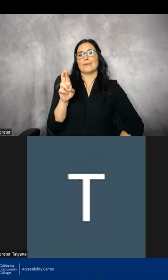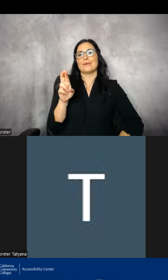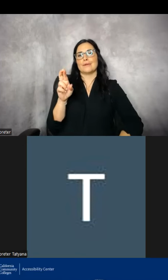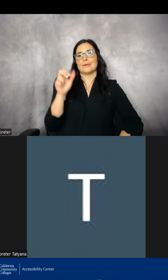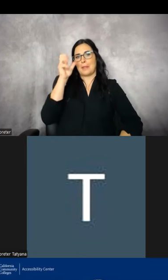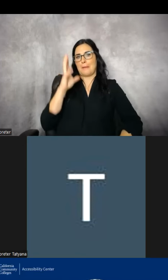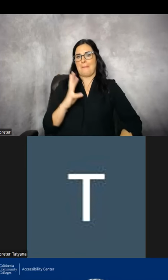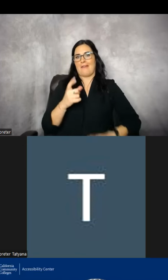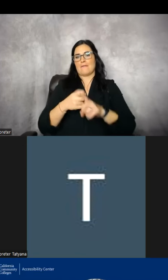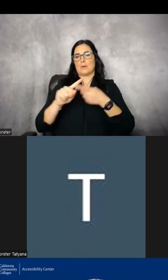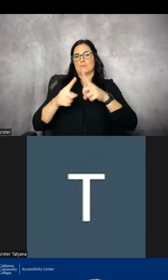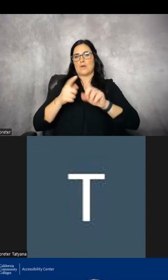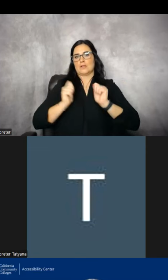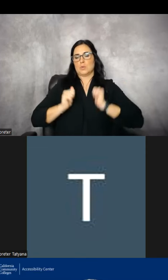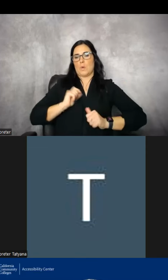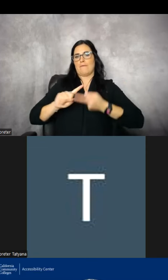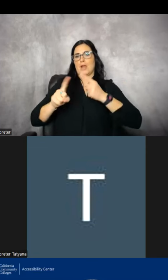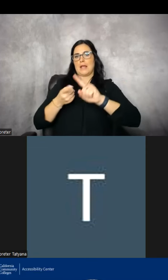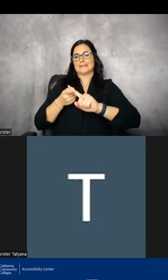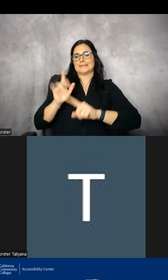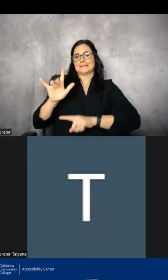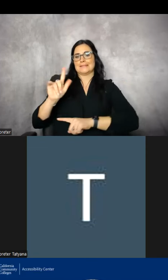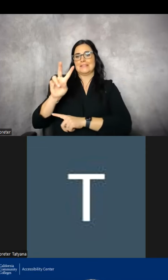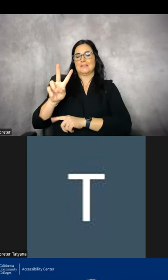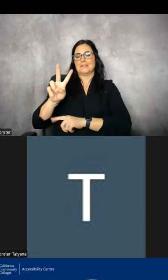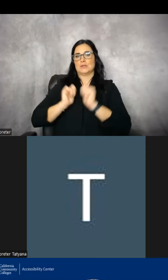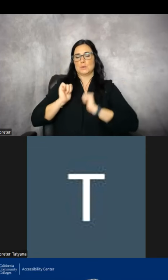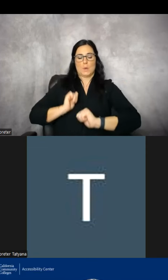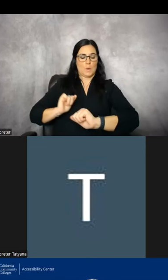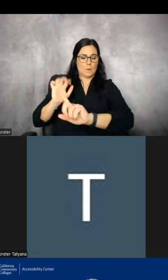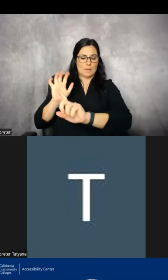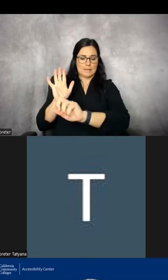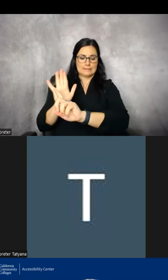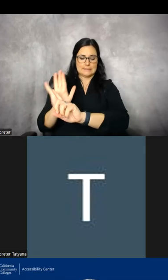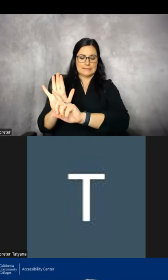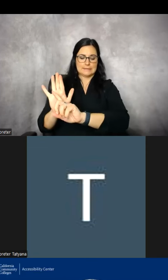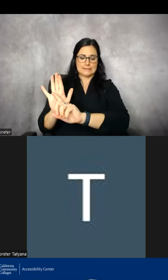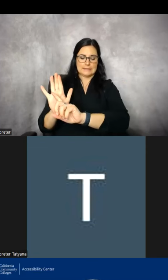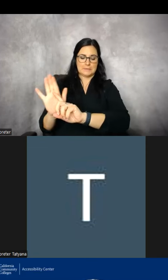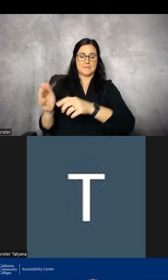And that TV show, yes, they played on many situations